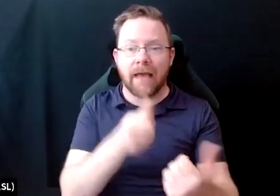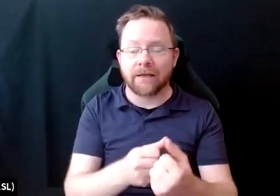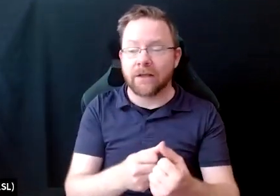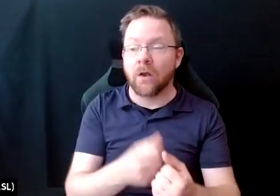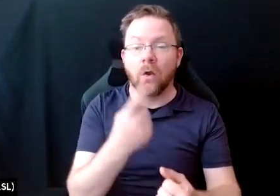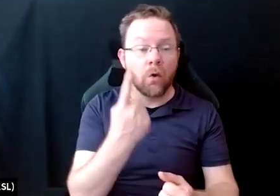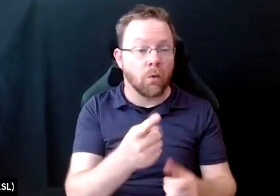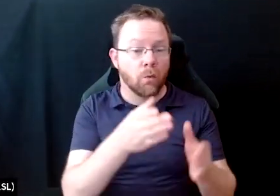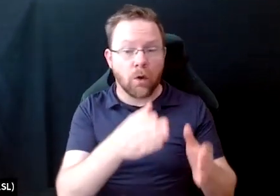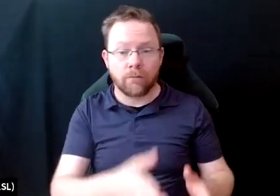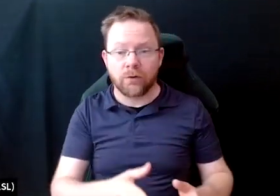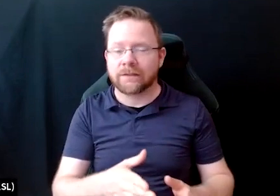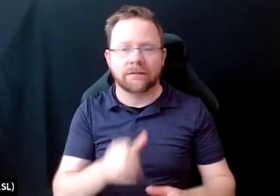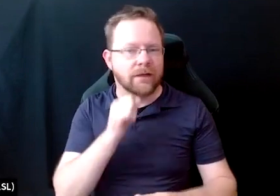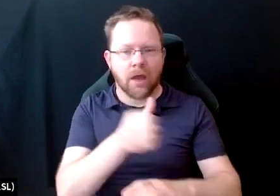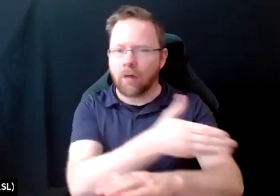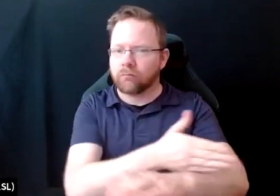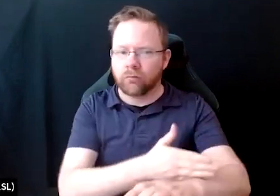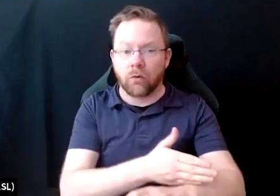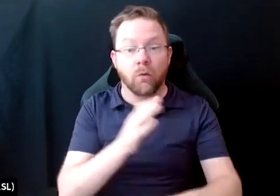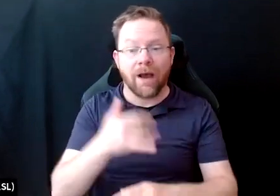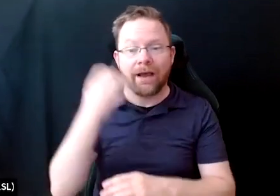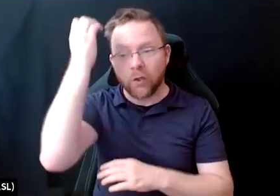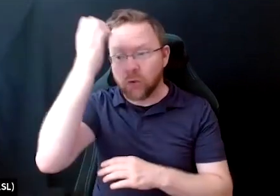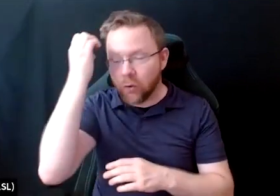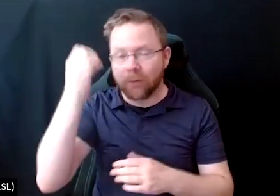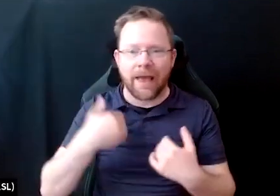because the accident happened in Europe and they had 30 surgeries to save his life.